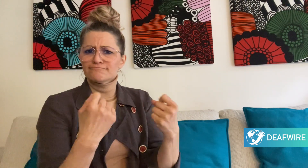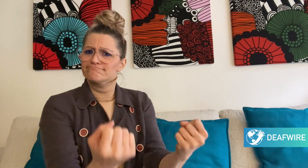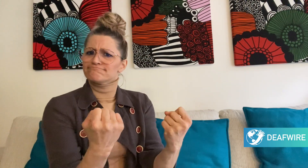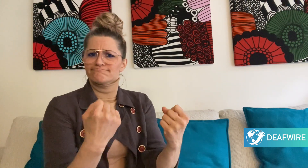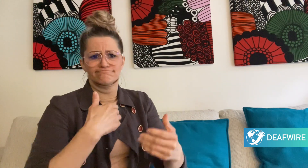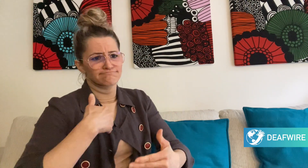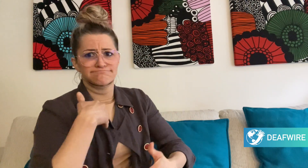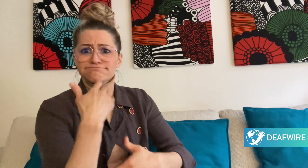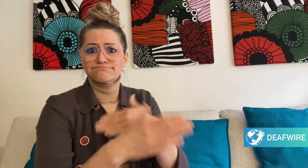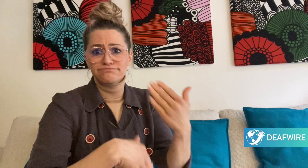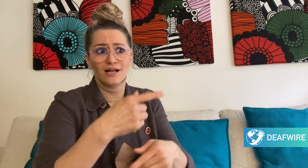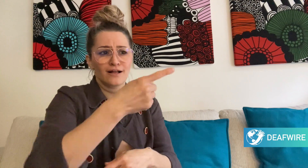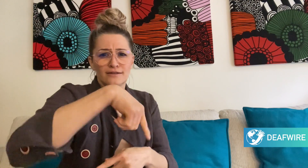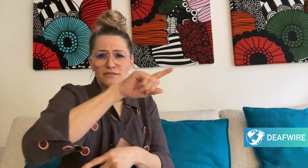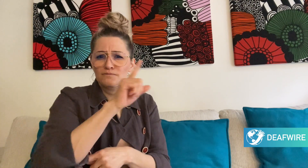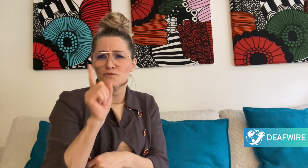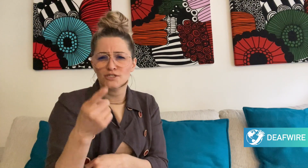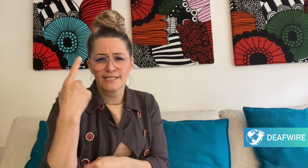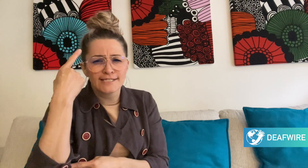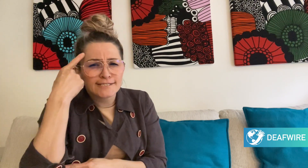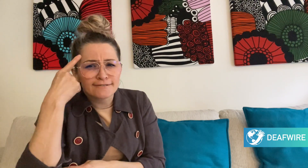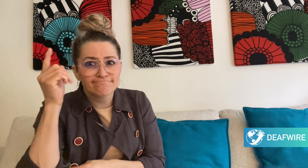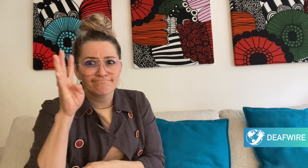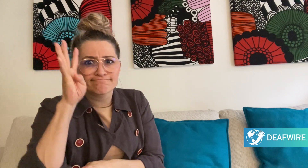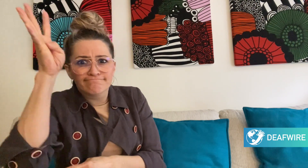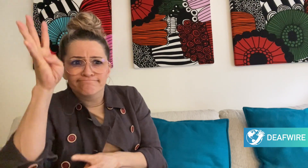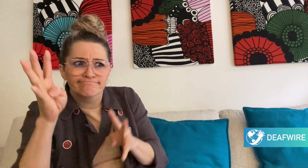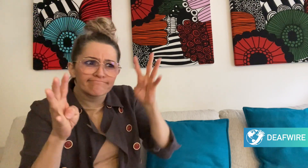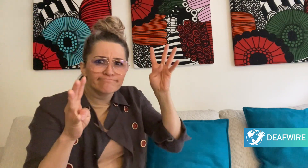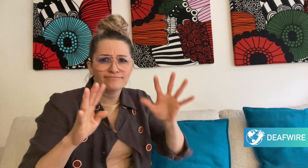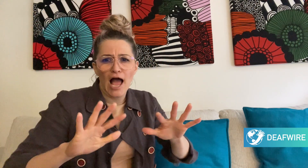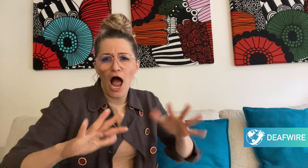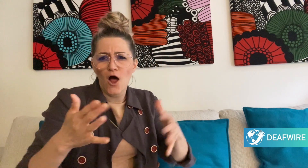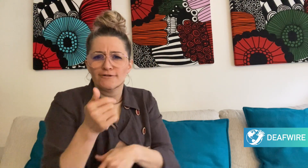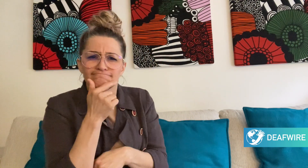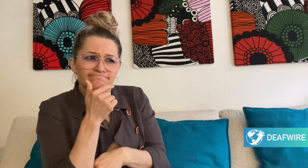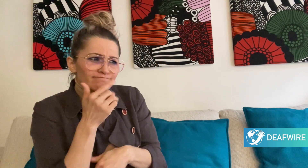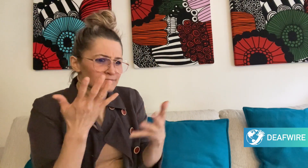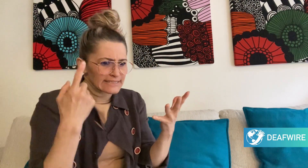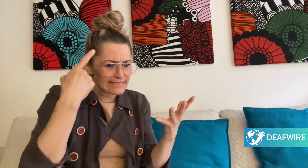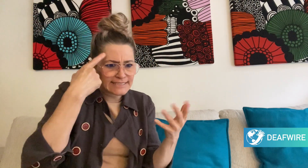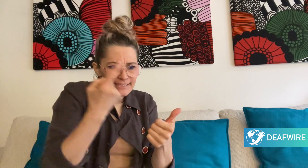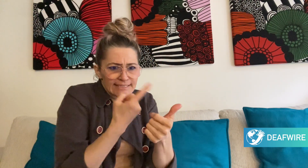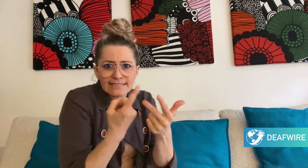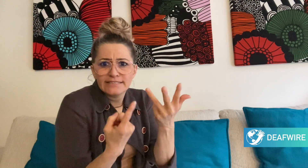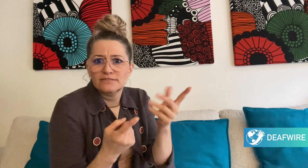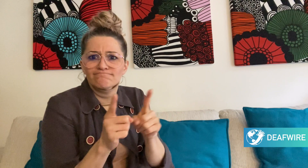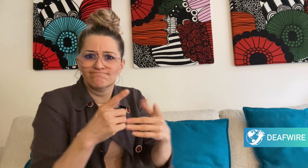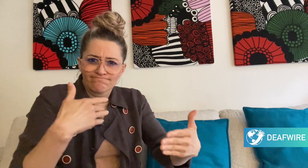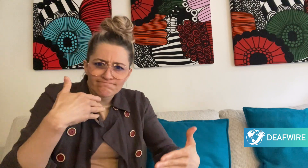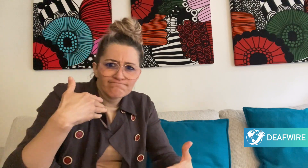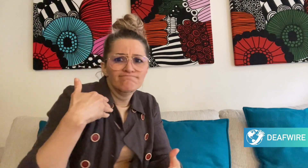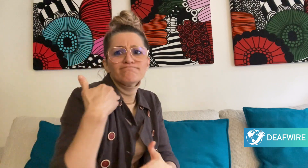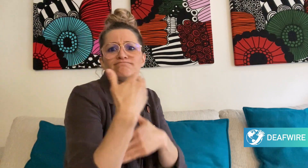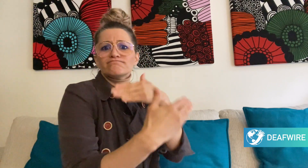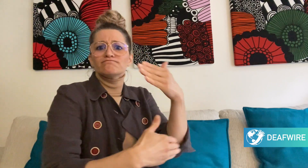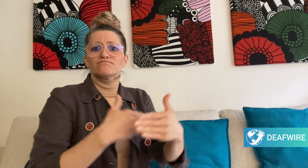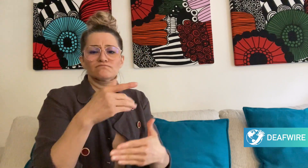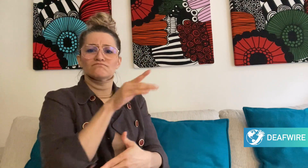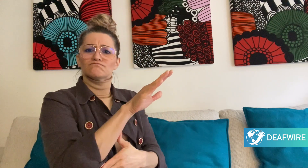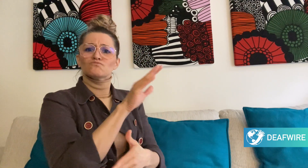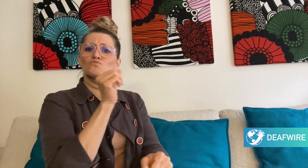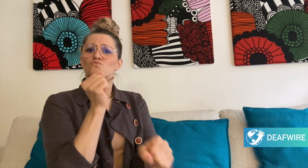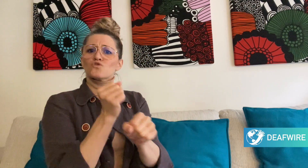today have to innovate and be creative in how they maintain their